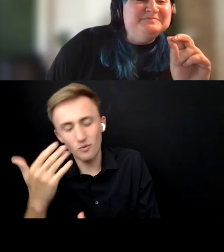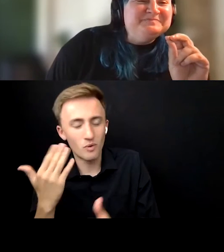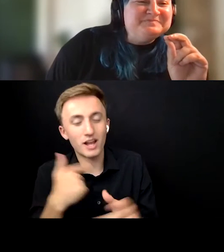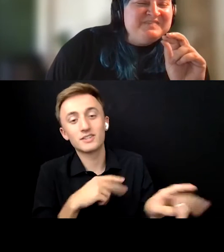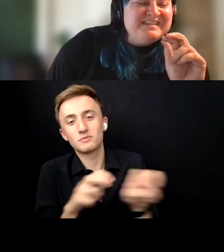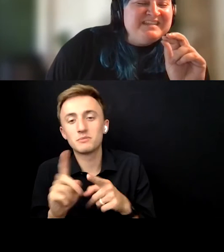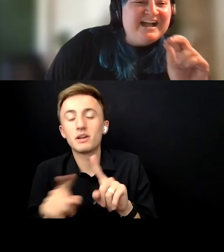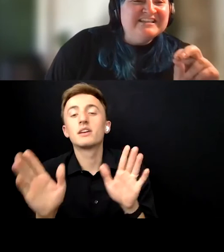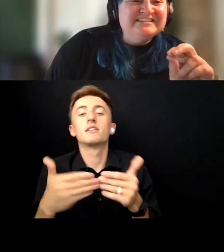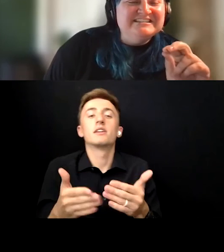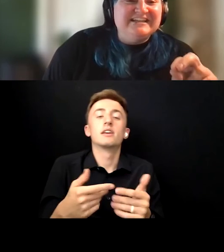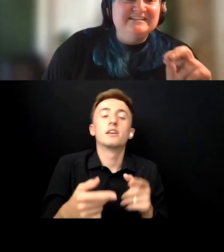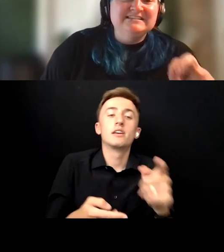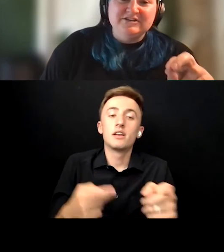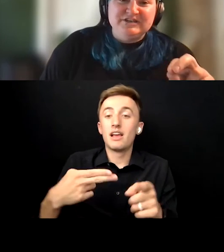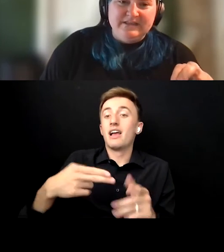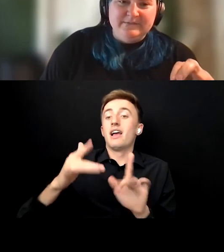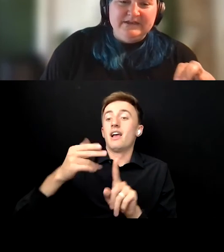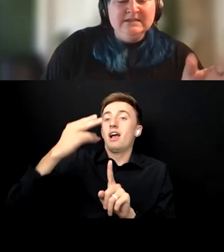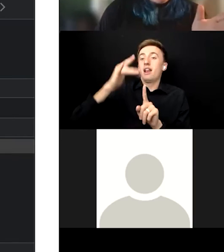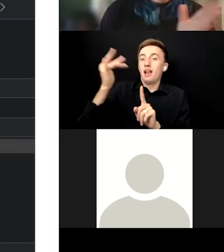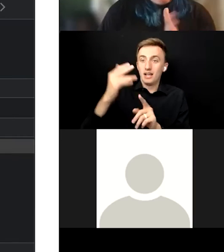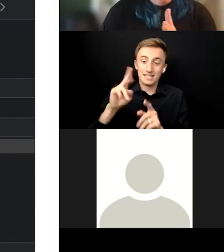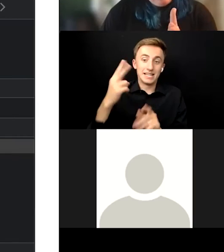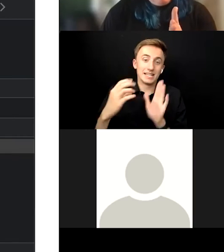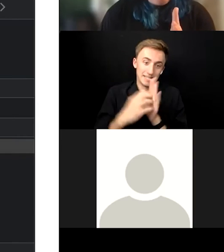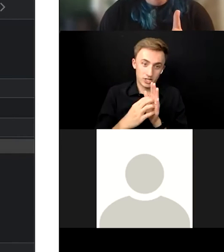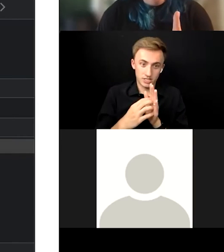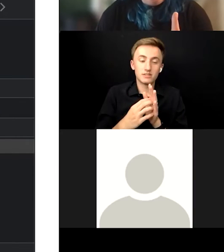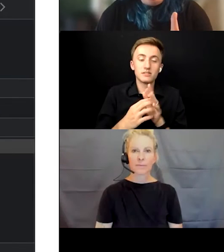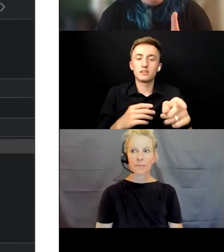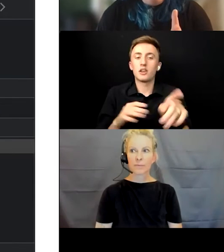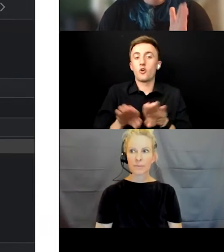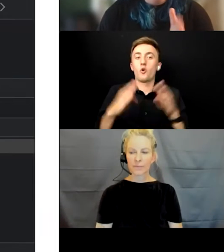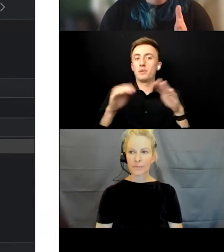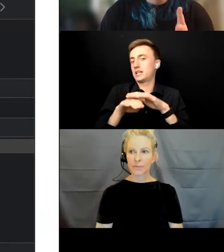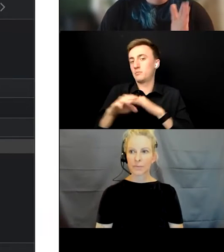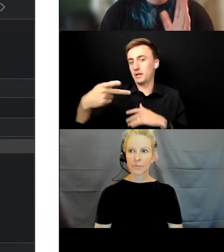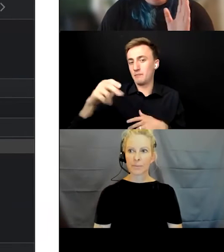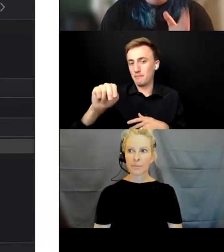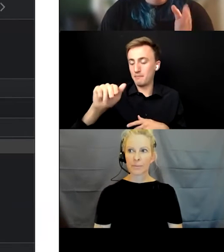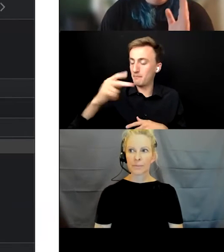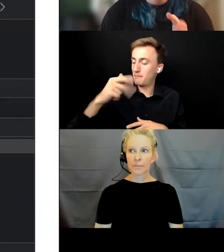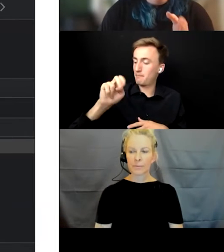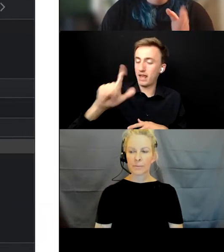but highlighted the second section element come opened up my accessibility panel, look at the